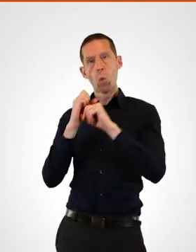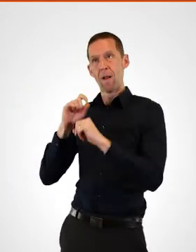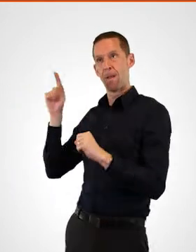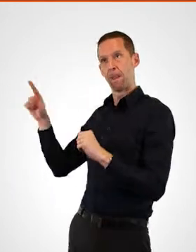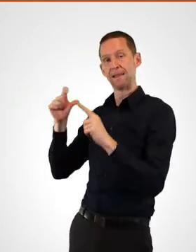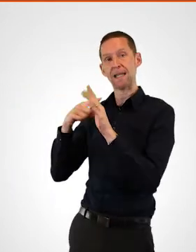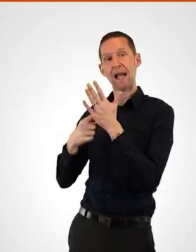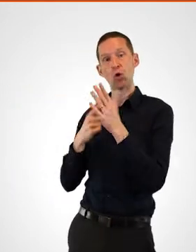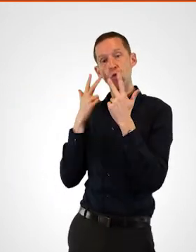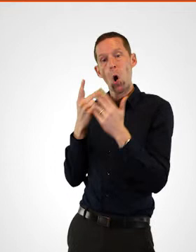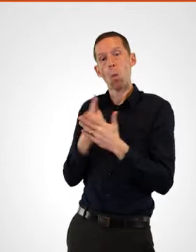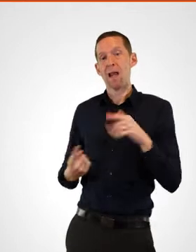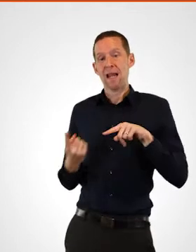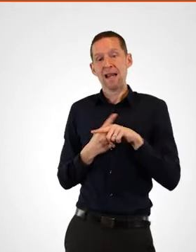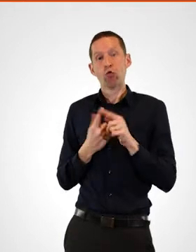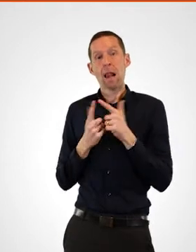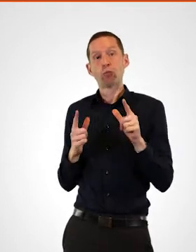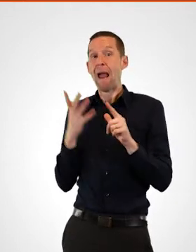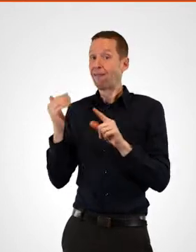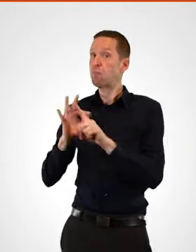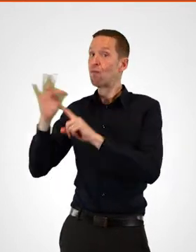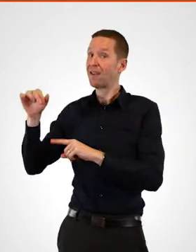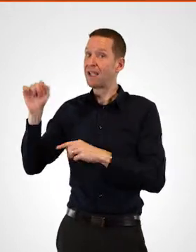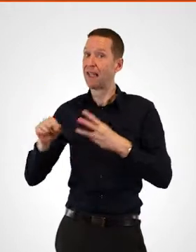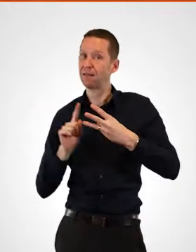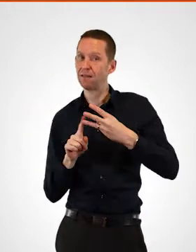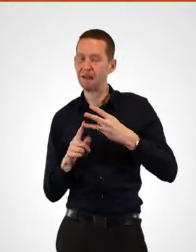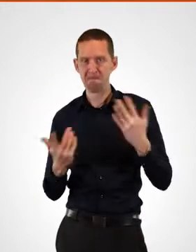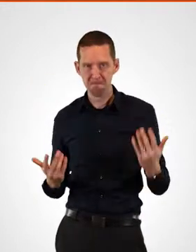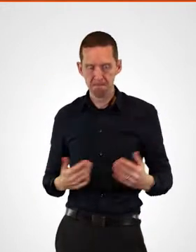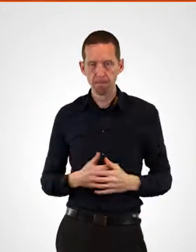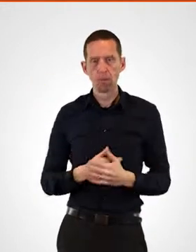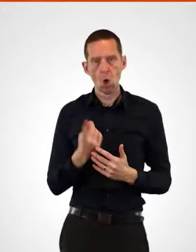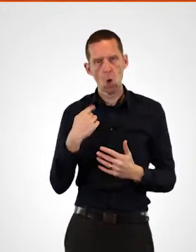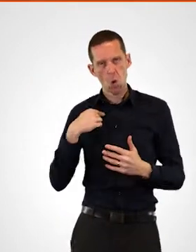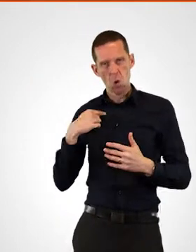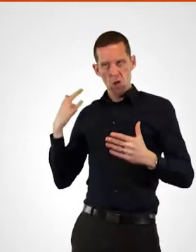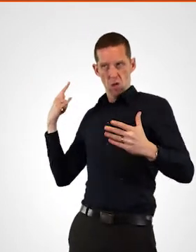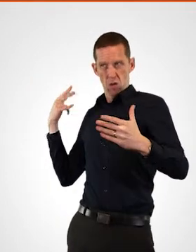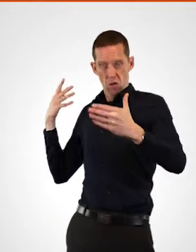is that it was really only English language that had improved. I think bringing together all of the different studies